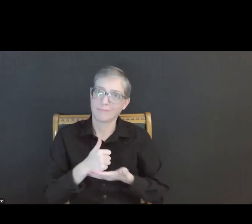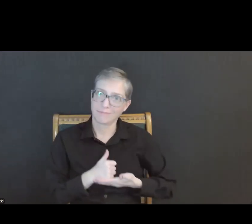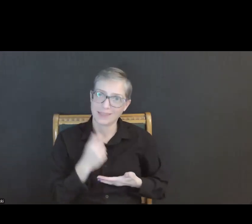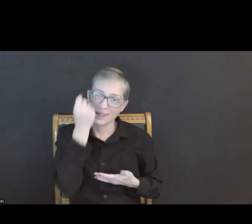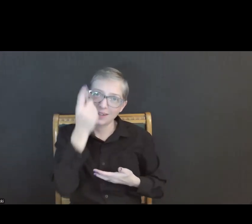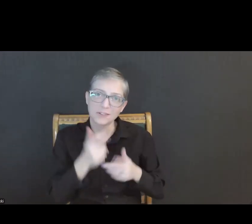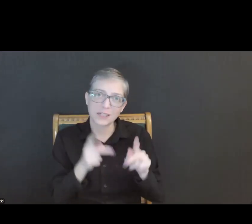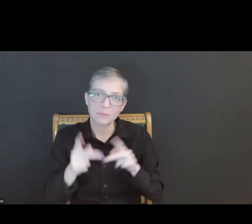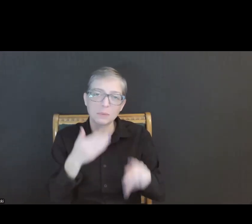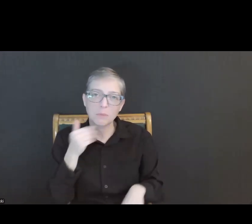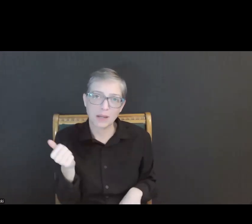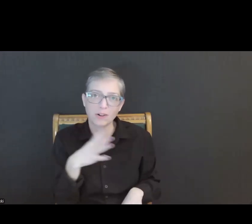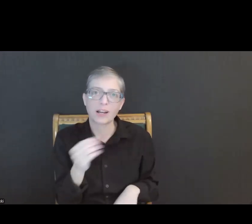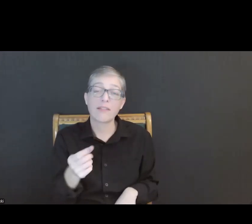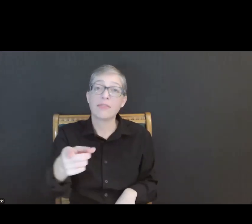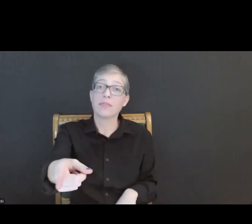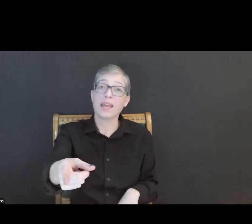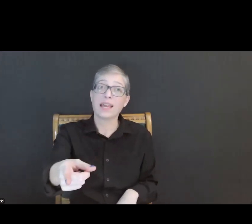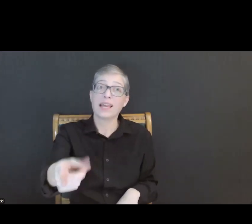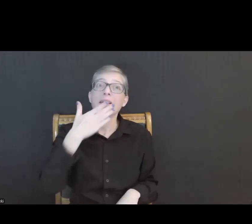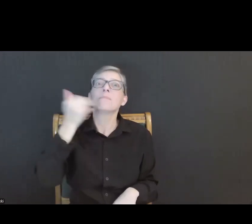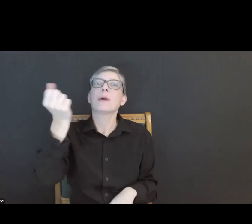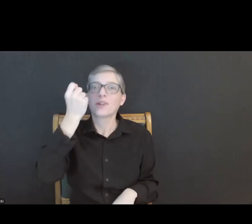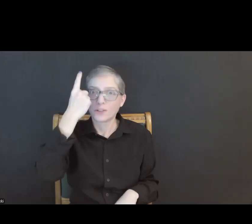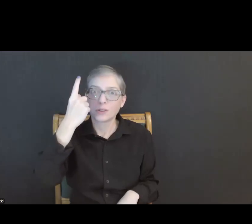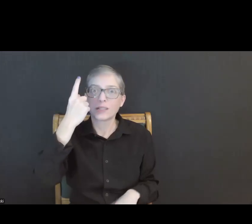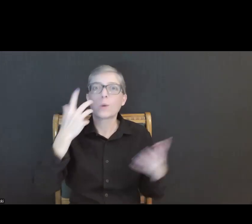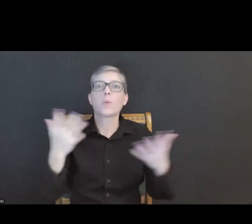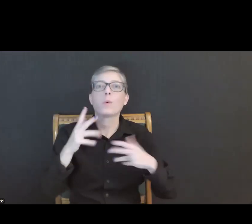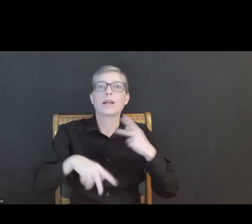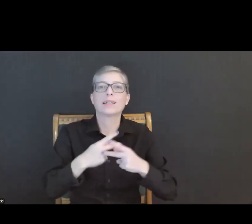helping them understand okay this is this is the support I can continue to receive moving